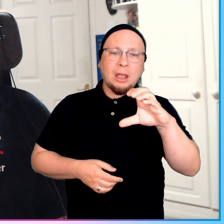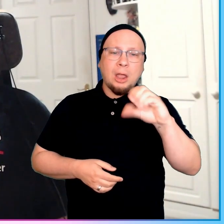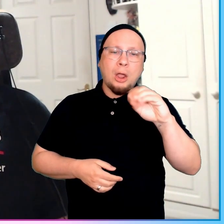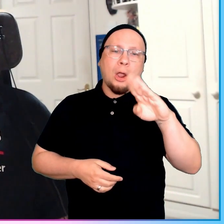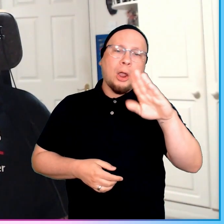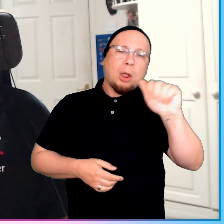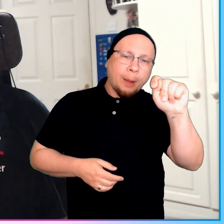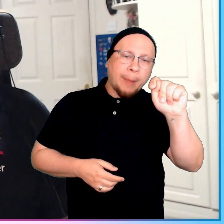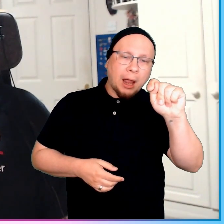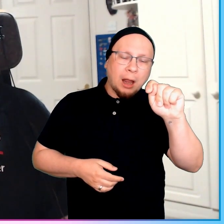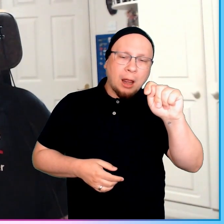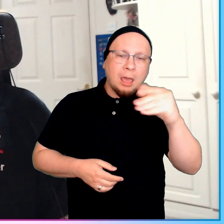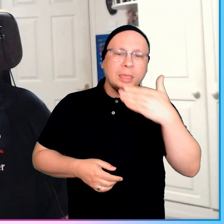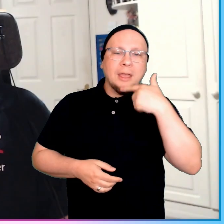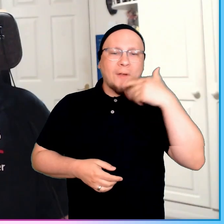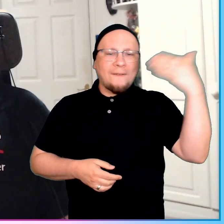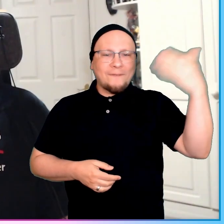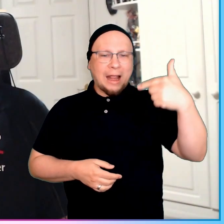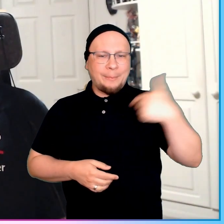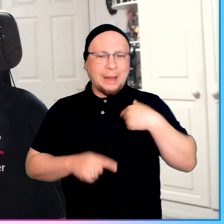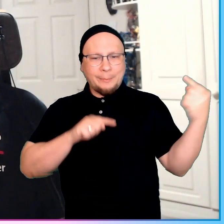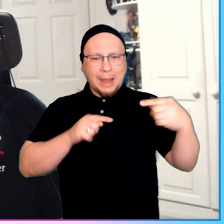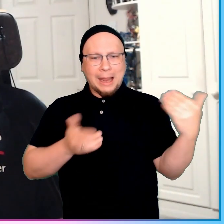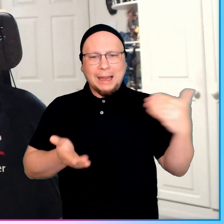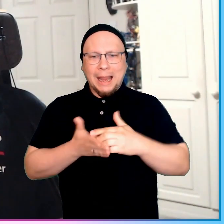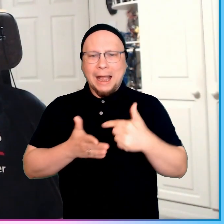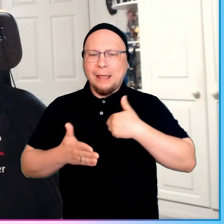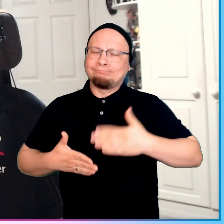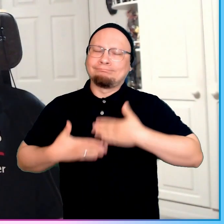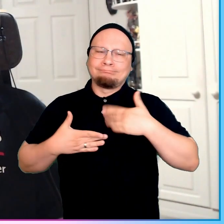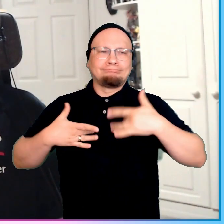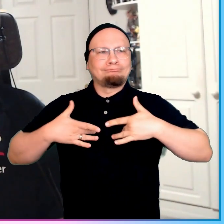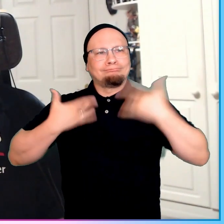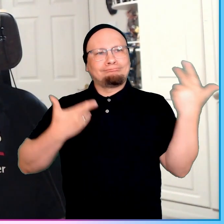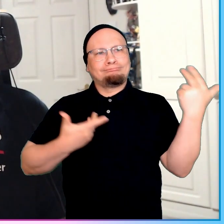for inviting me back here, it’s amazing to be a part of this event once again.